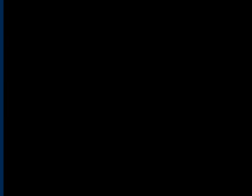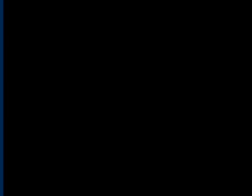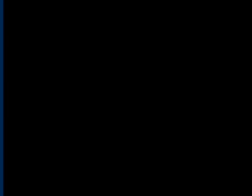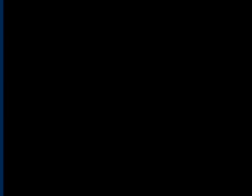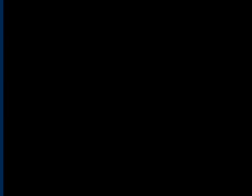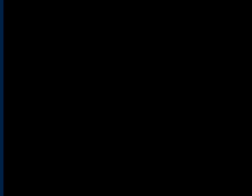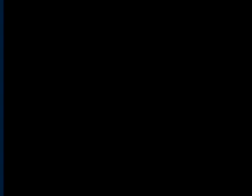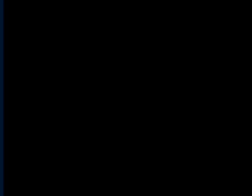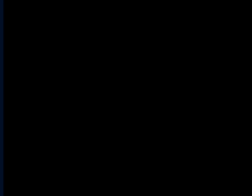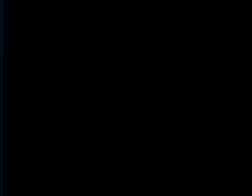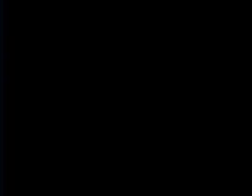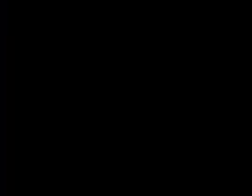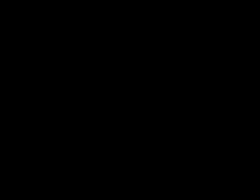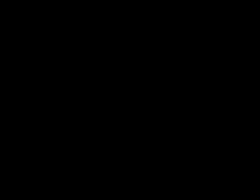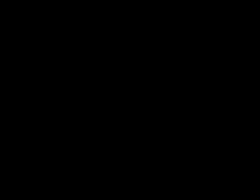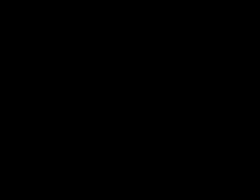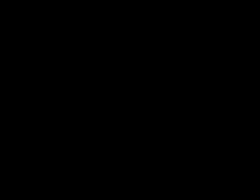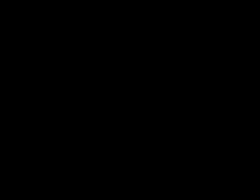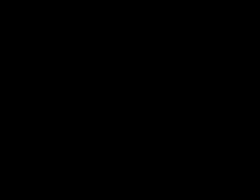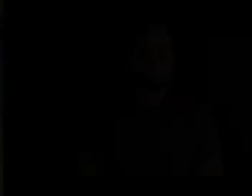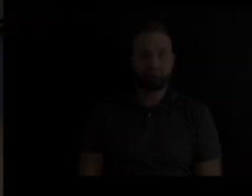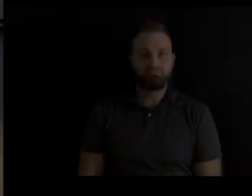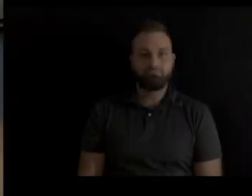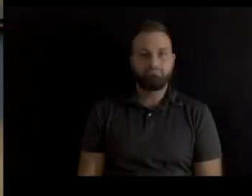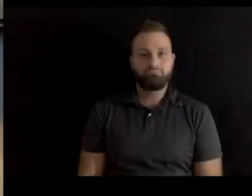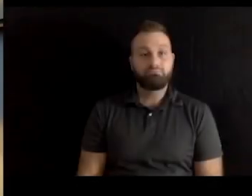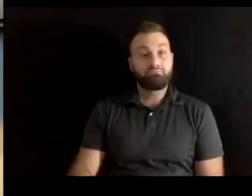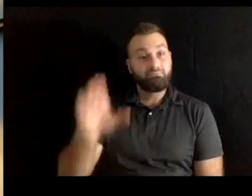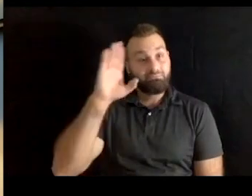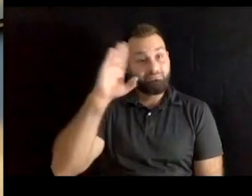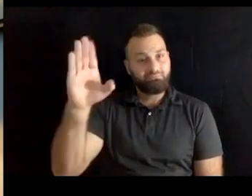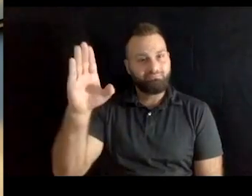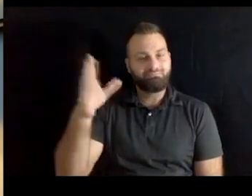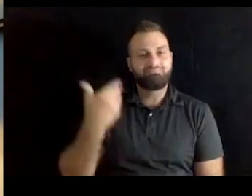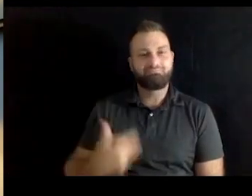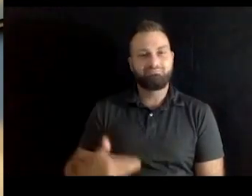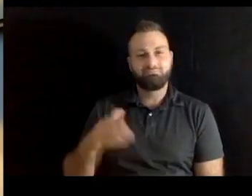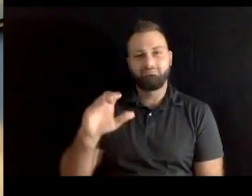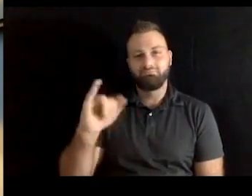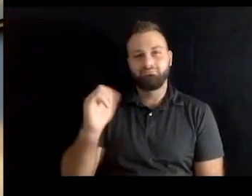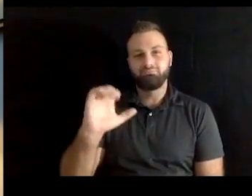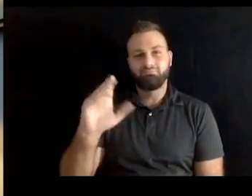Hi, I'm Jack Reed and I'm pleased to join